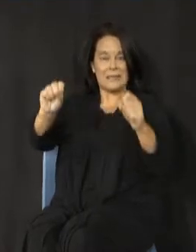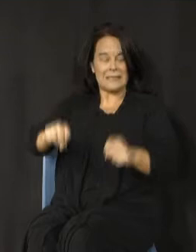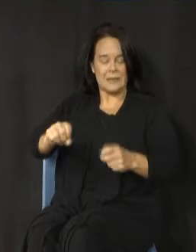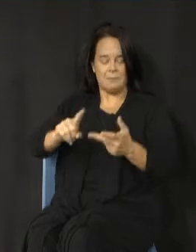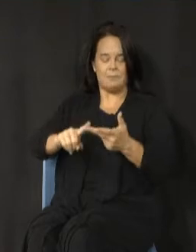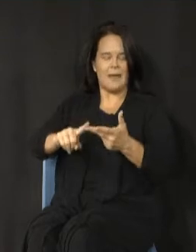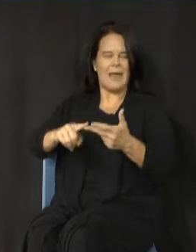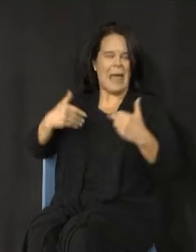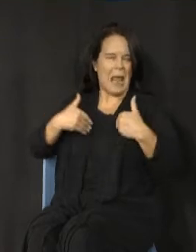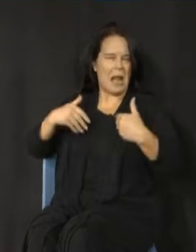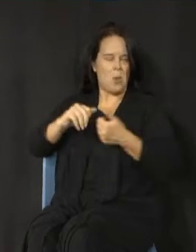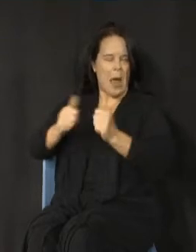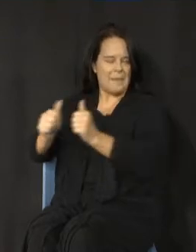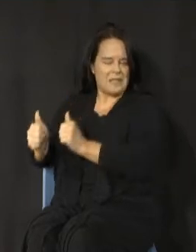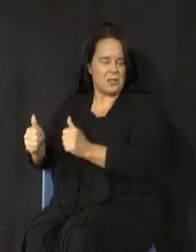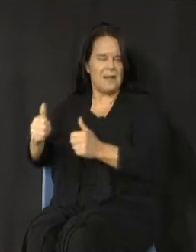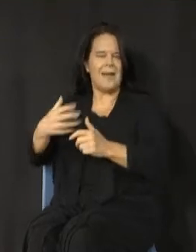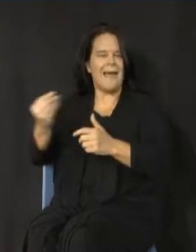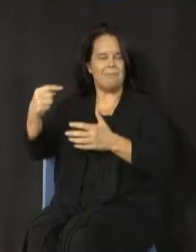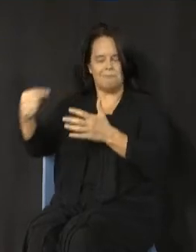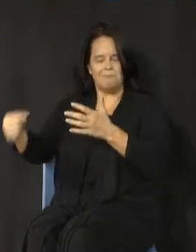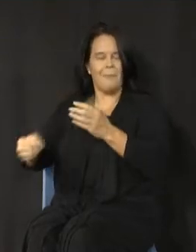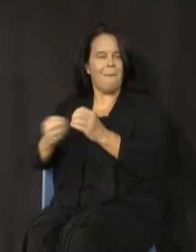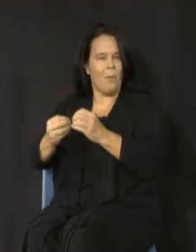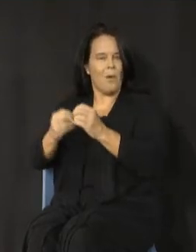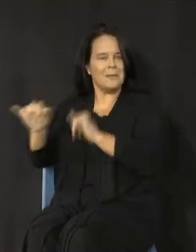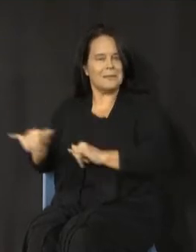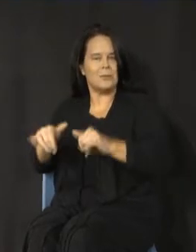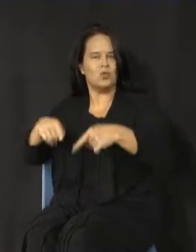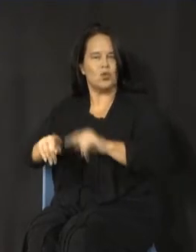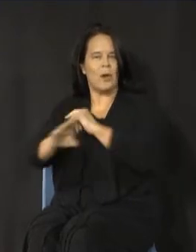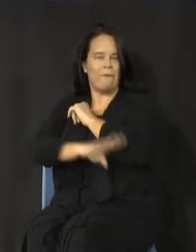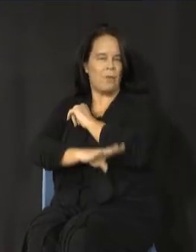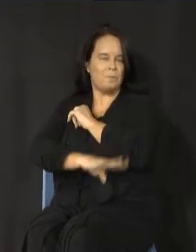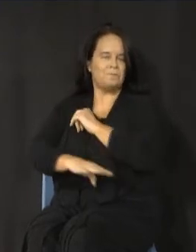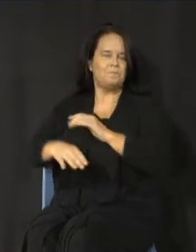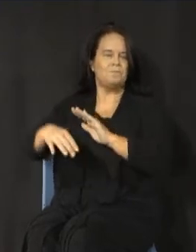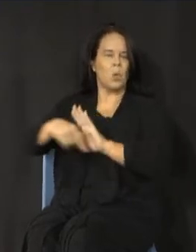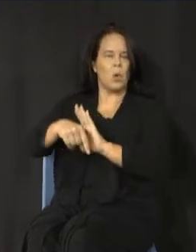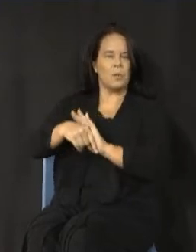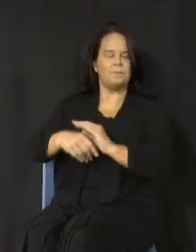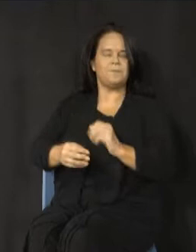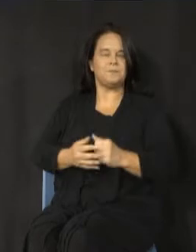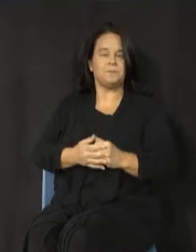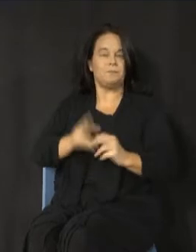other standards throughout the fall quarter. Slide 3 Take a look at this!